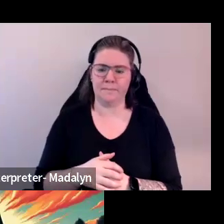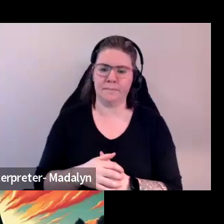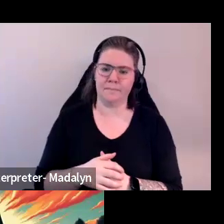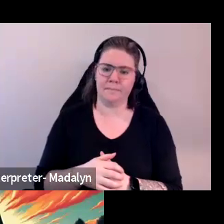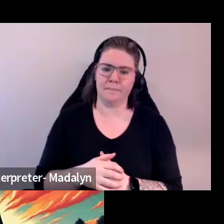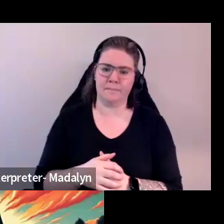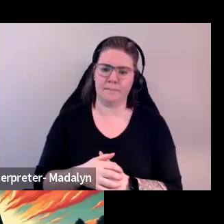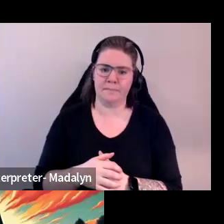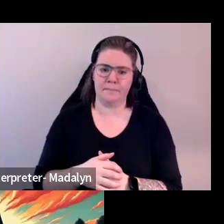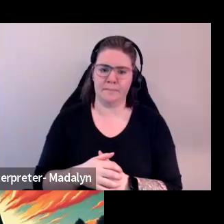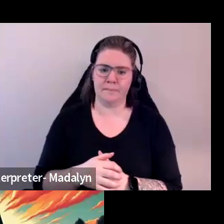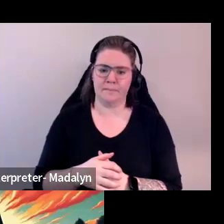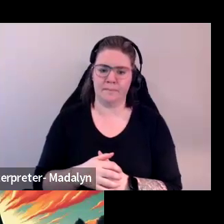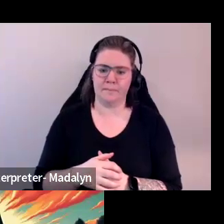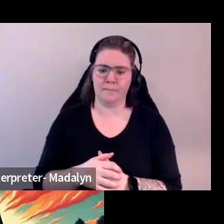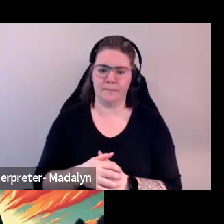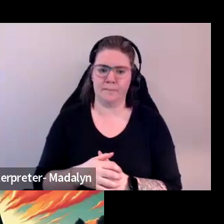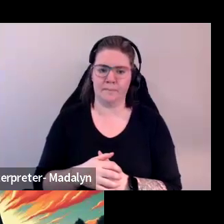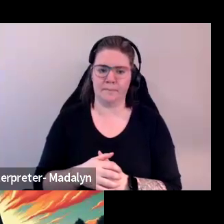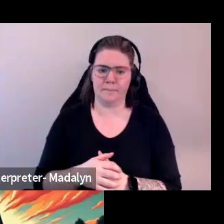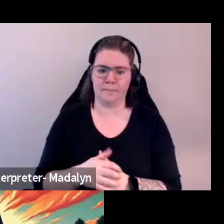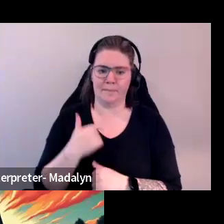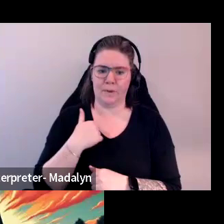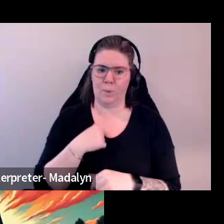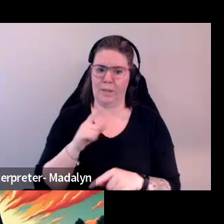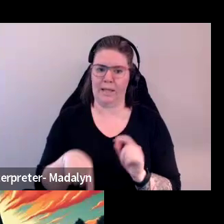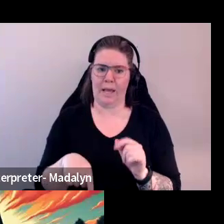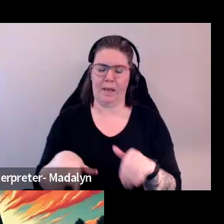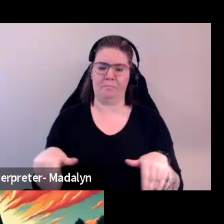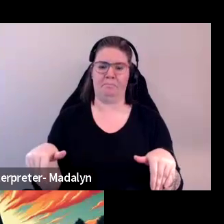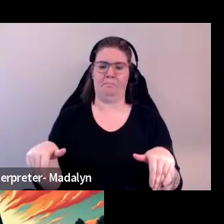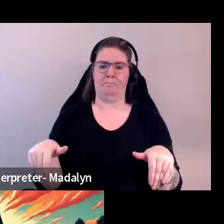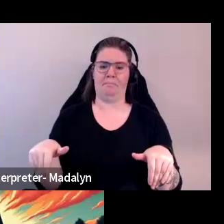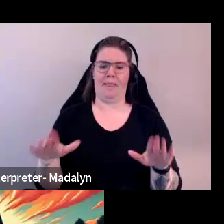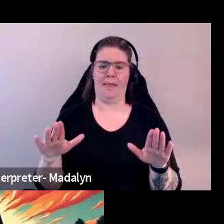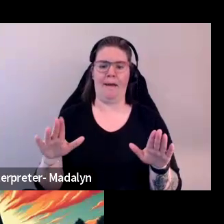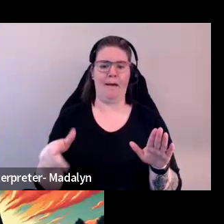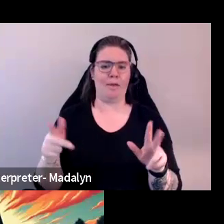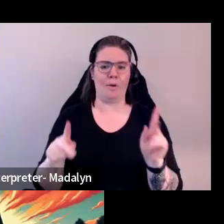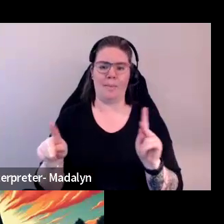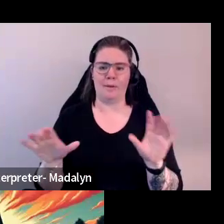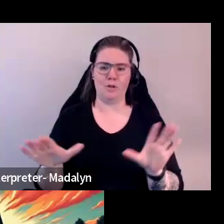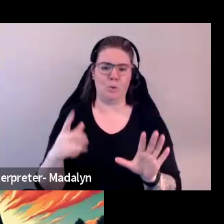Don Dew: But yeah, I mean, we we can't stand back and just let others do anything for us anymore. And